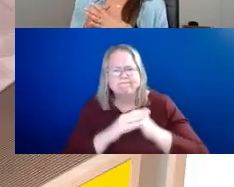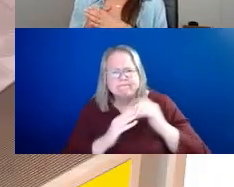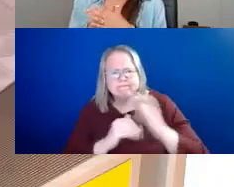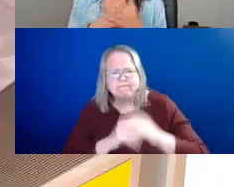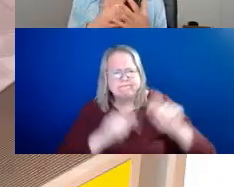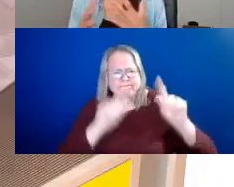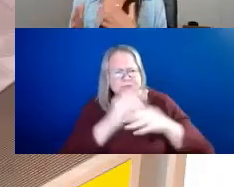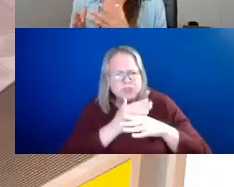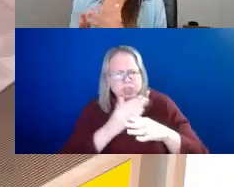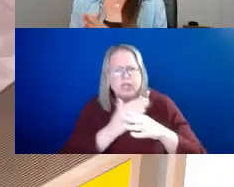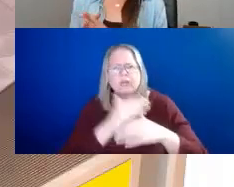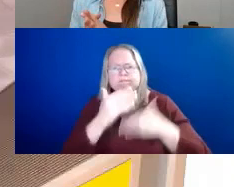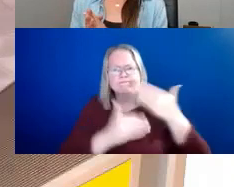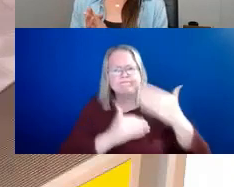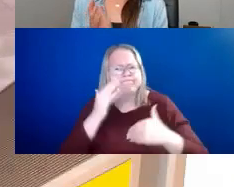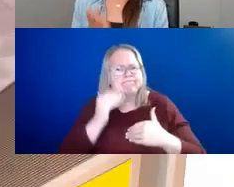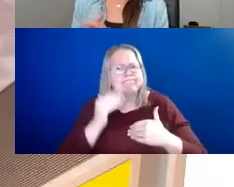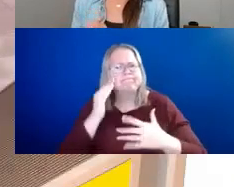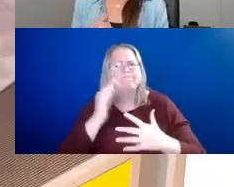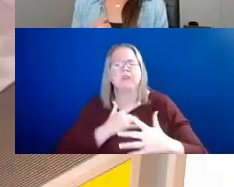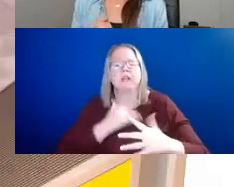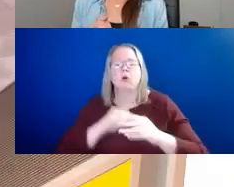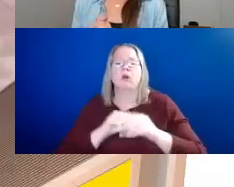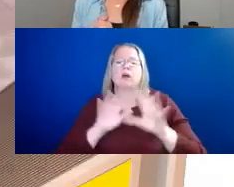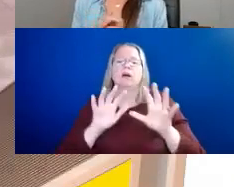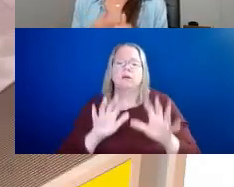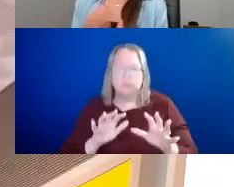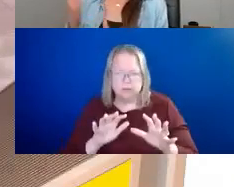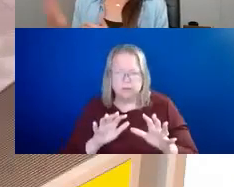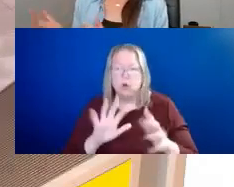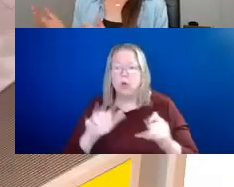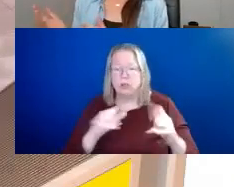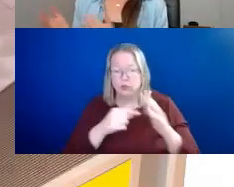12:54:57 We just want to tie them in together so while you may start